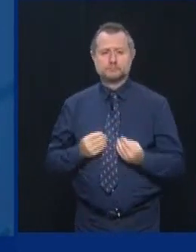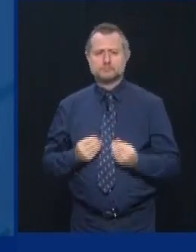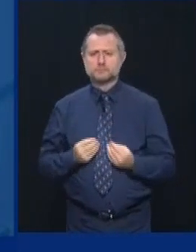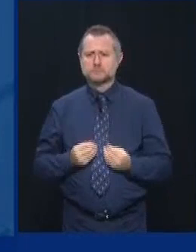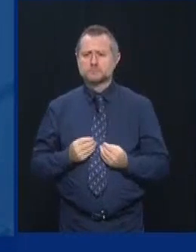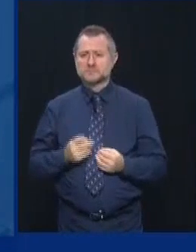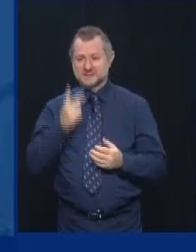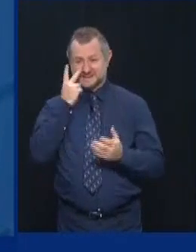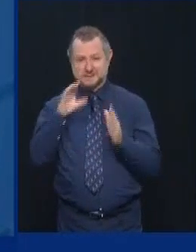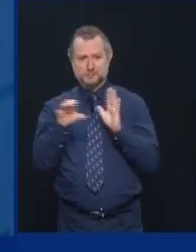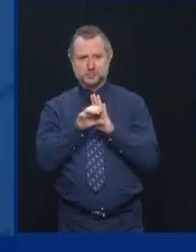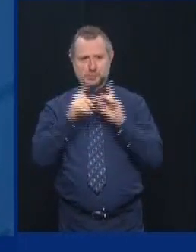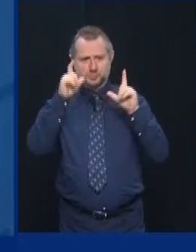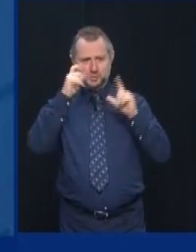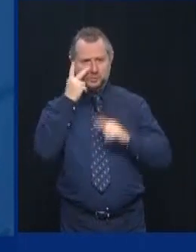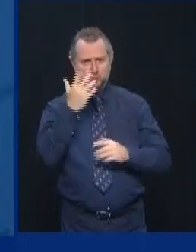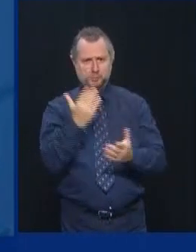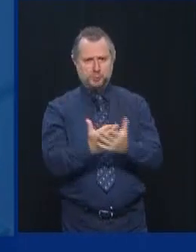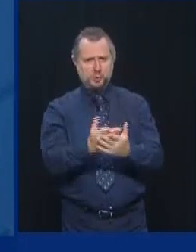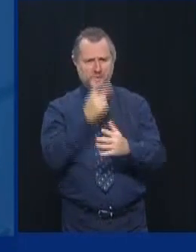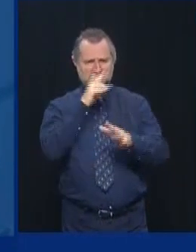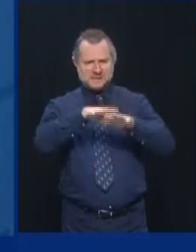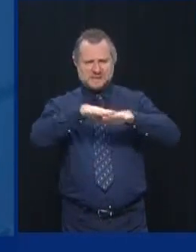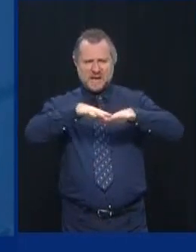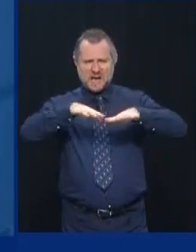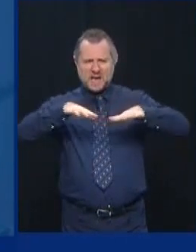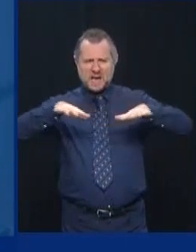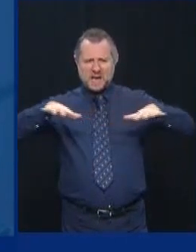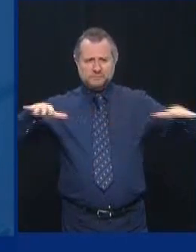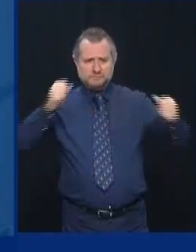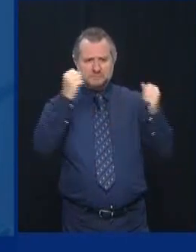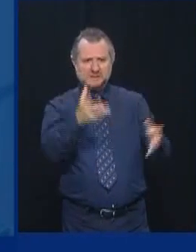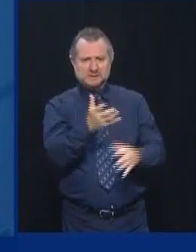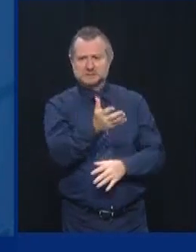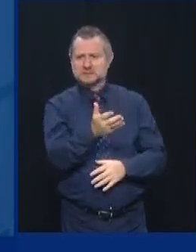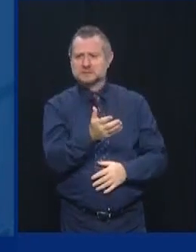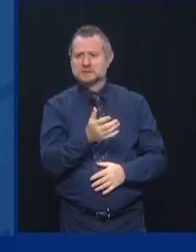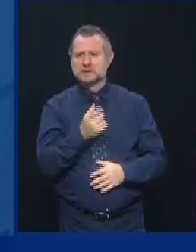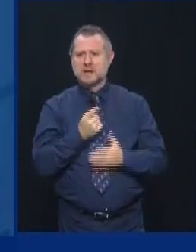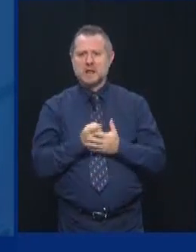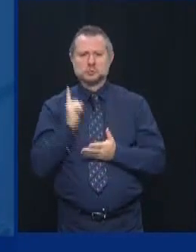SUPPOSED TO HAVE 50 OUTDOORS, THEY HAD 1,000.